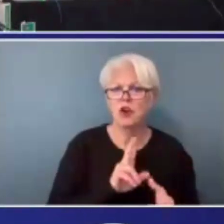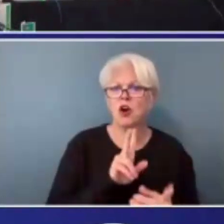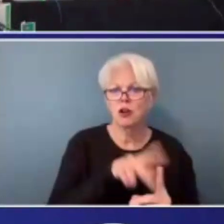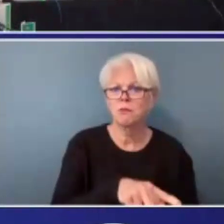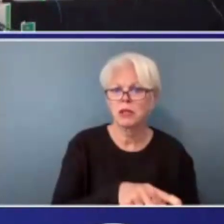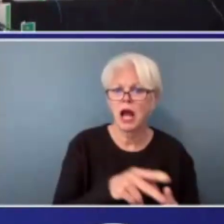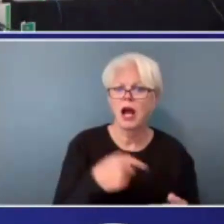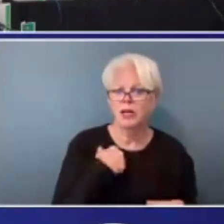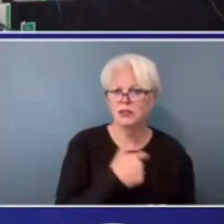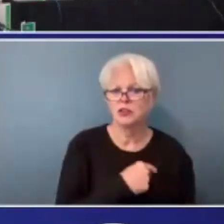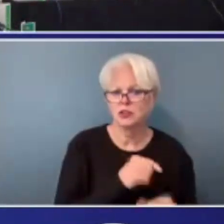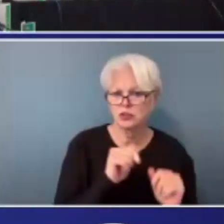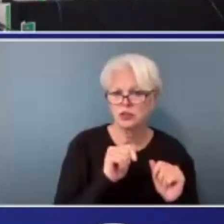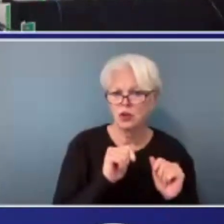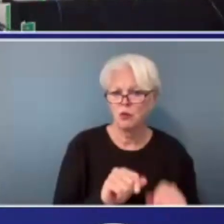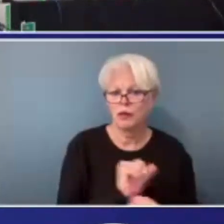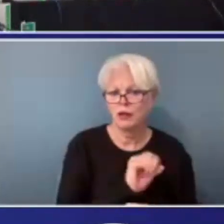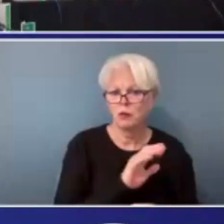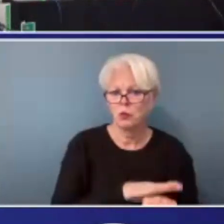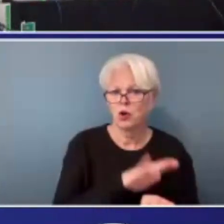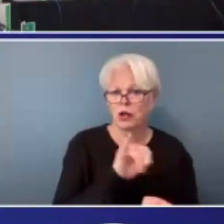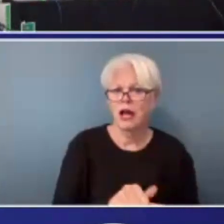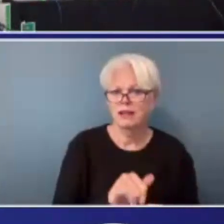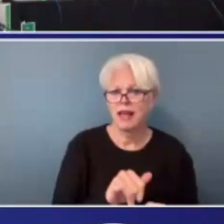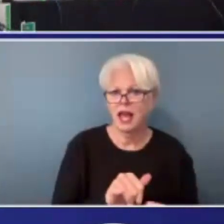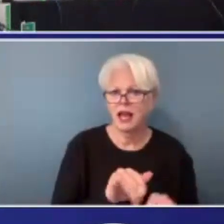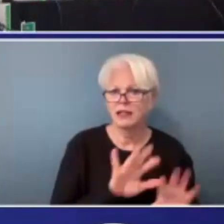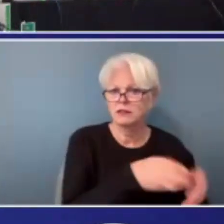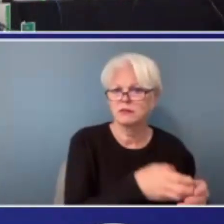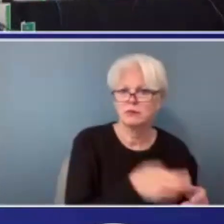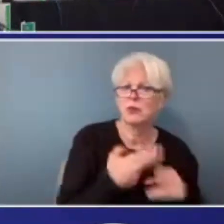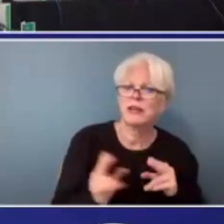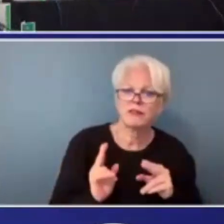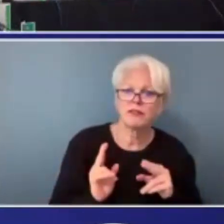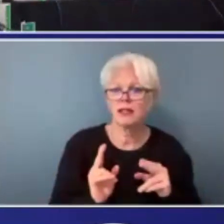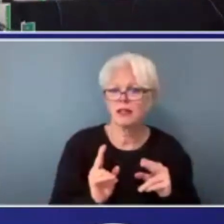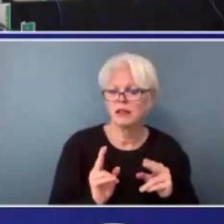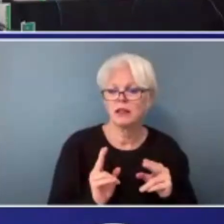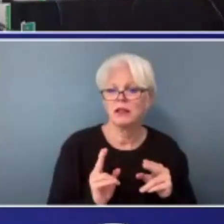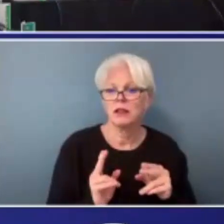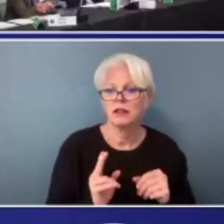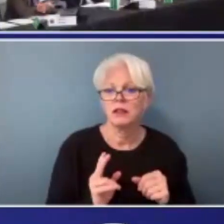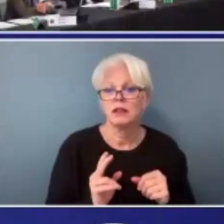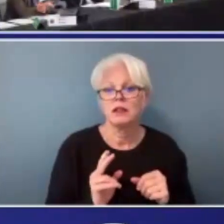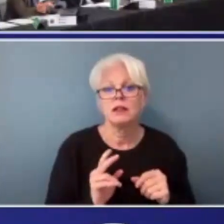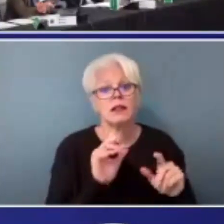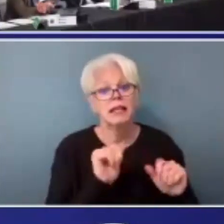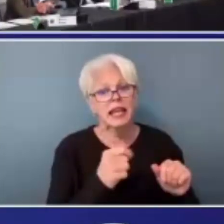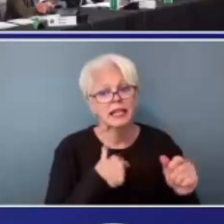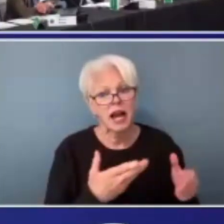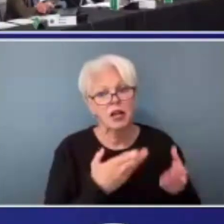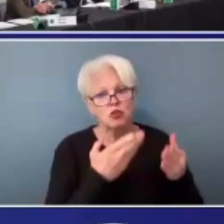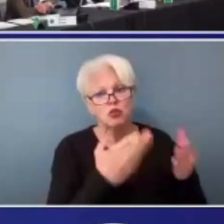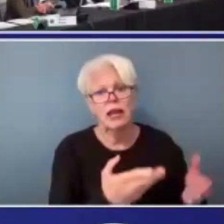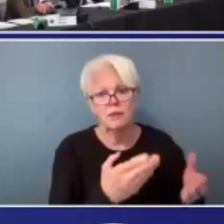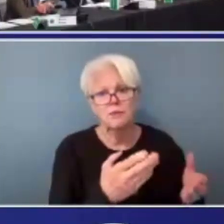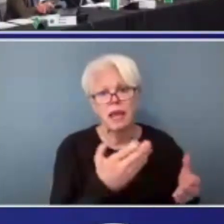can work on that off -- offline briefly? Just -- Could I recommend -- sorry, could I recommend that maybe we move to